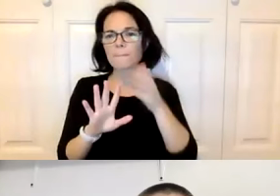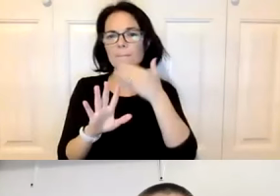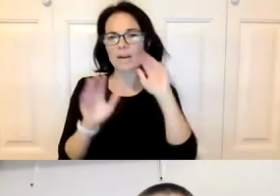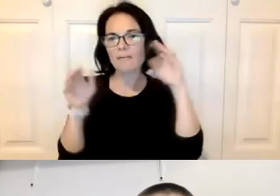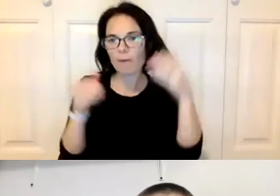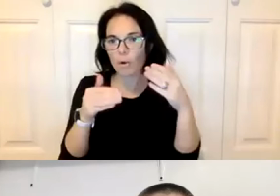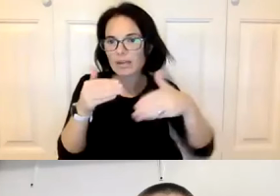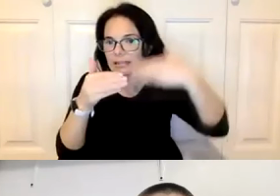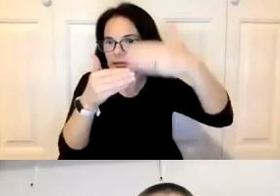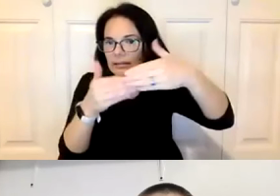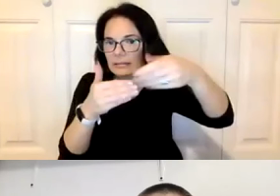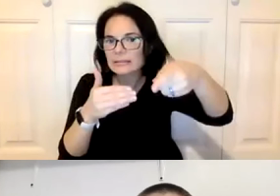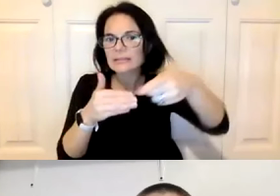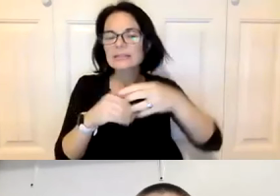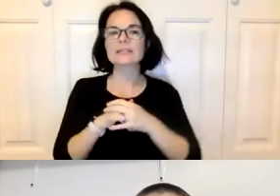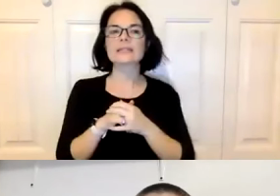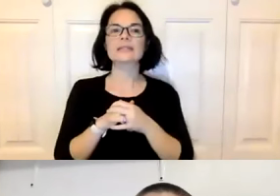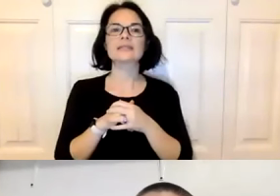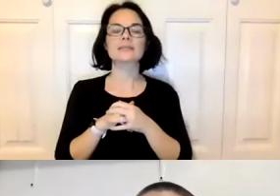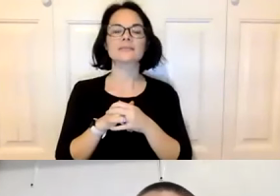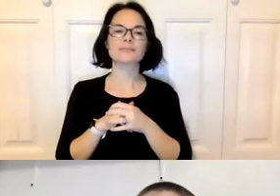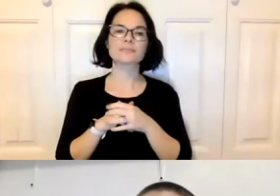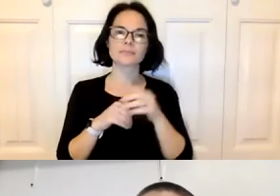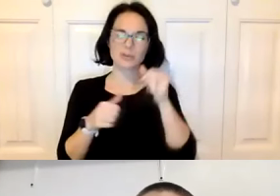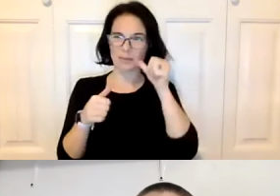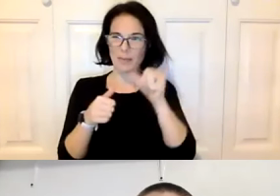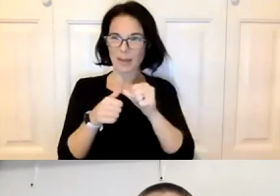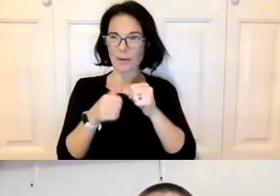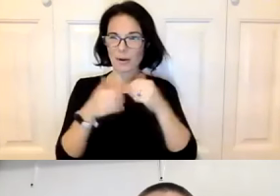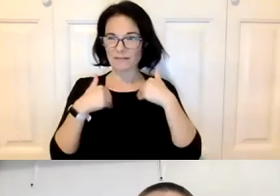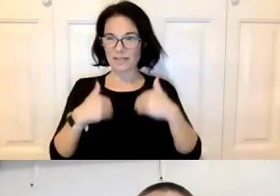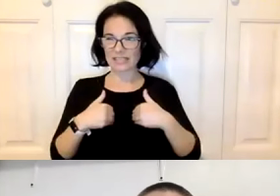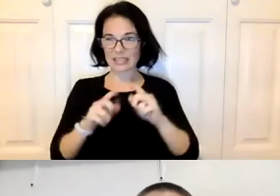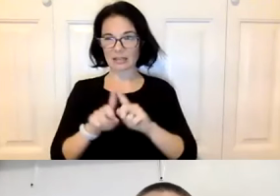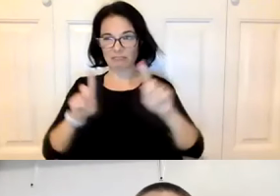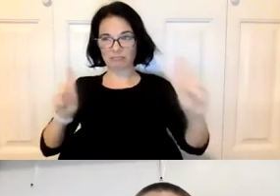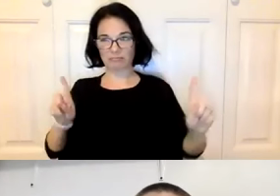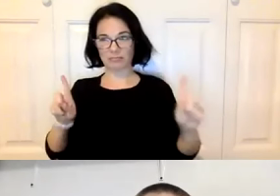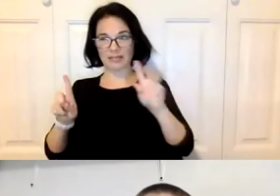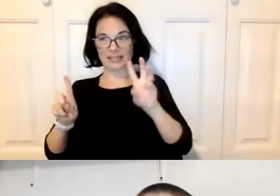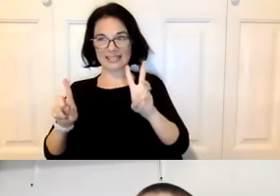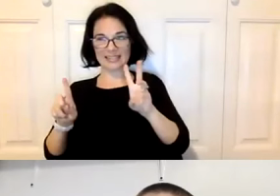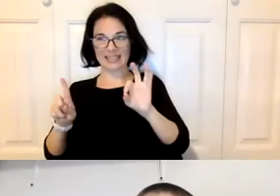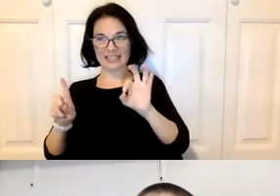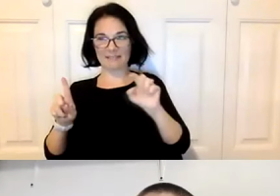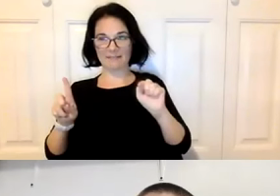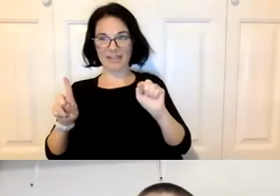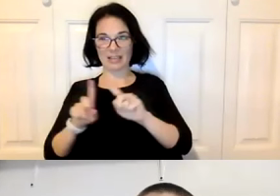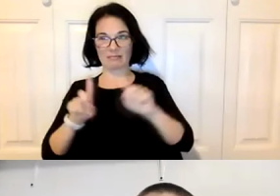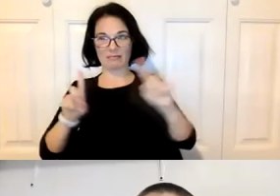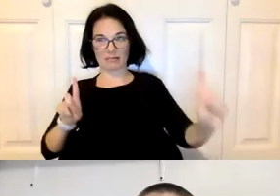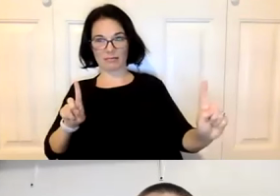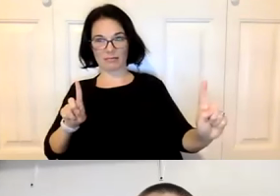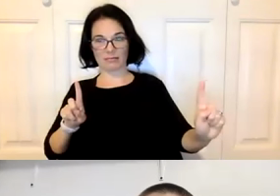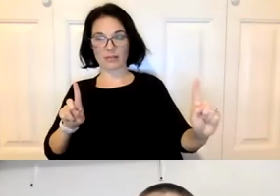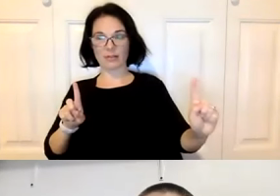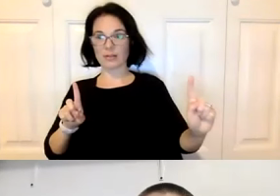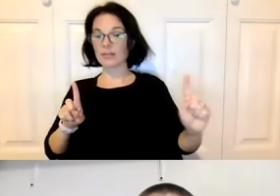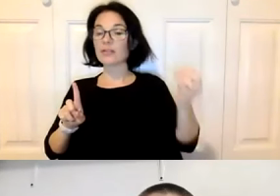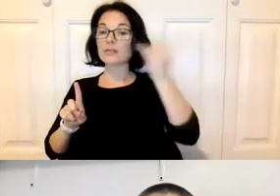We mentioned physical distancing: keep at least 6 feet away from people, especially if they are not in your household or from anyone who is sick.